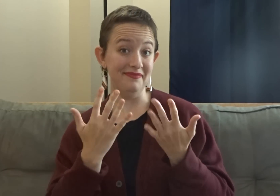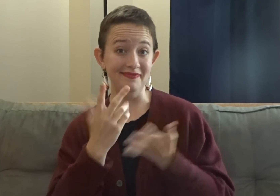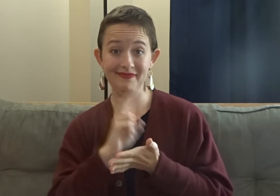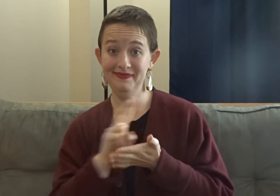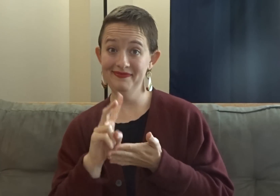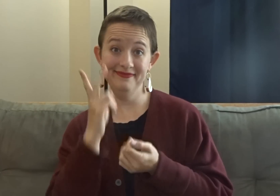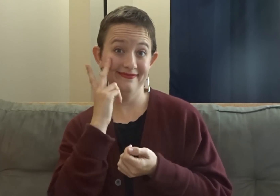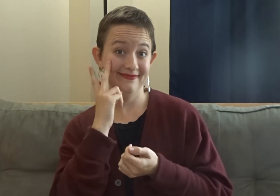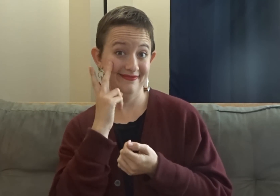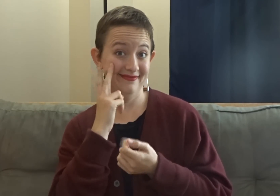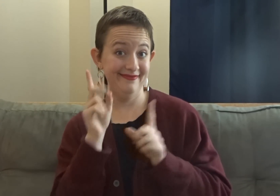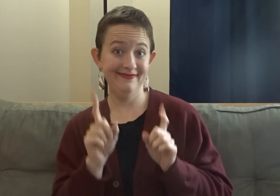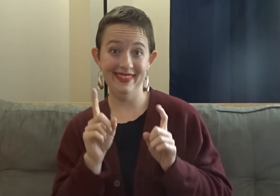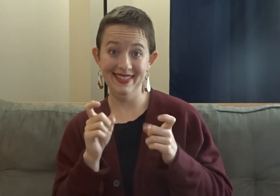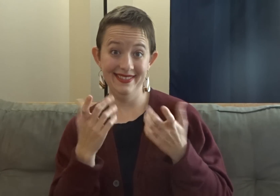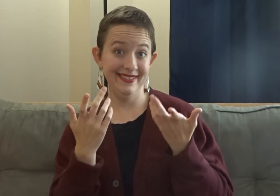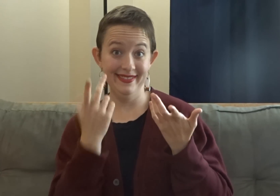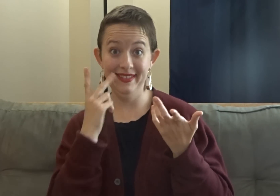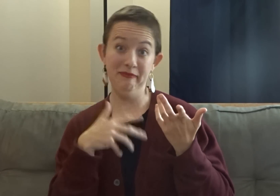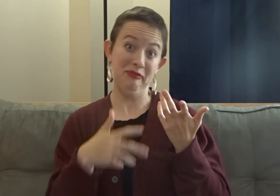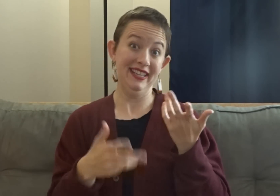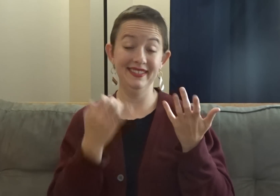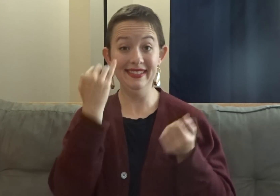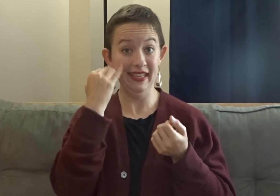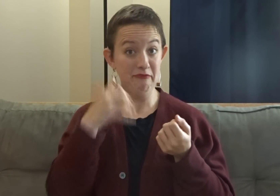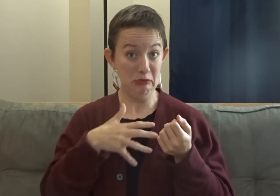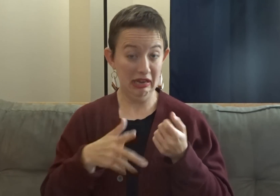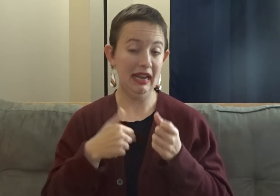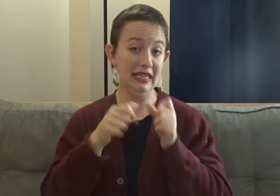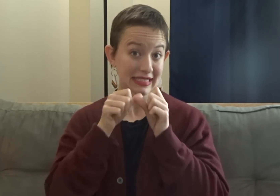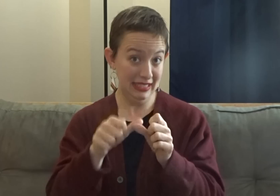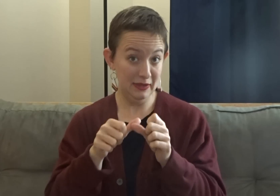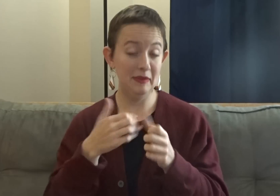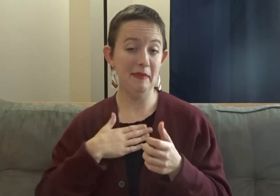Then wait two weeks, see and test if we're pregnant and if we are pregnant,